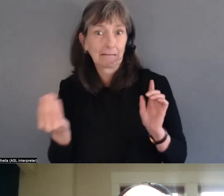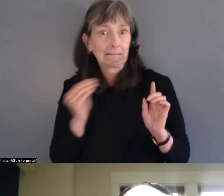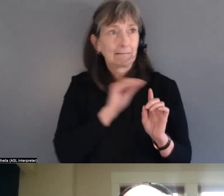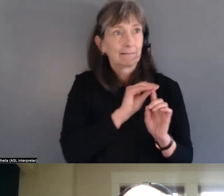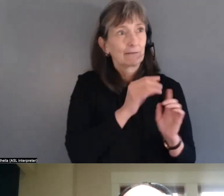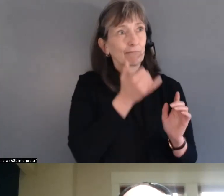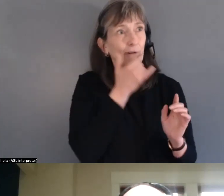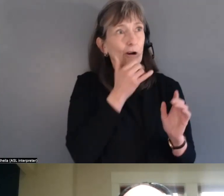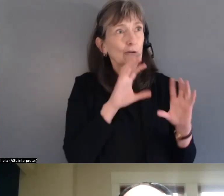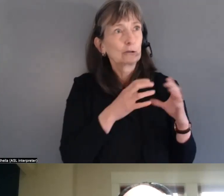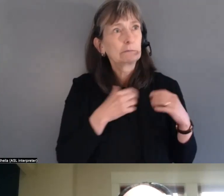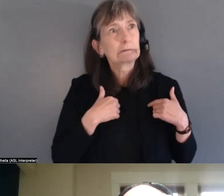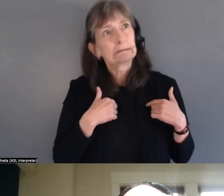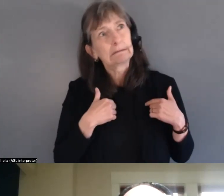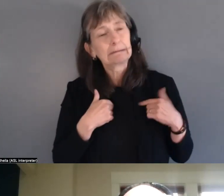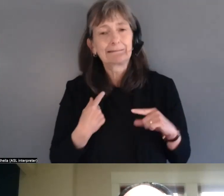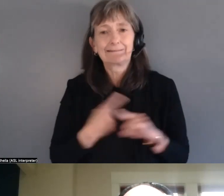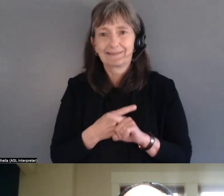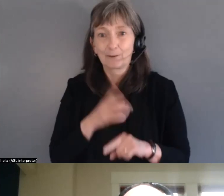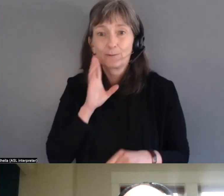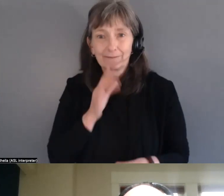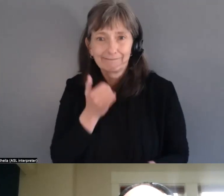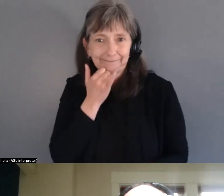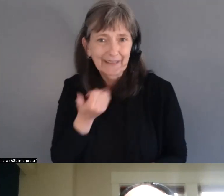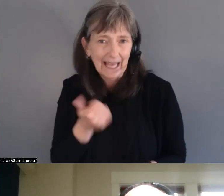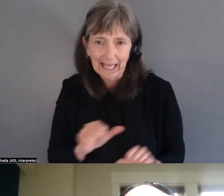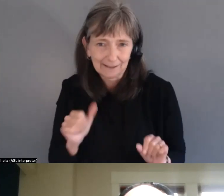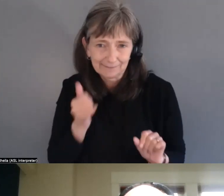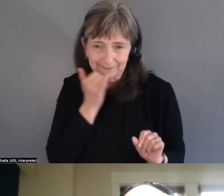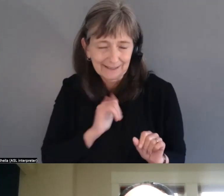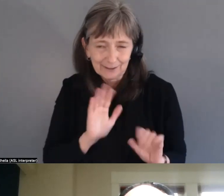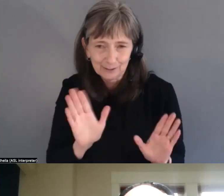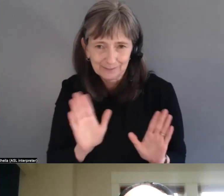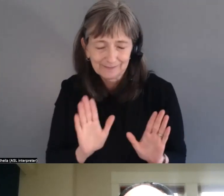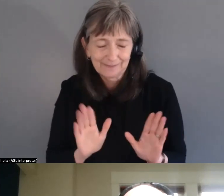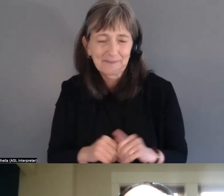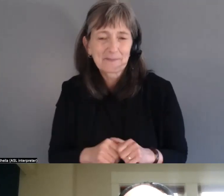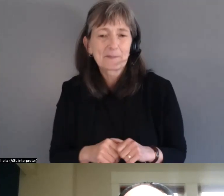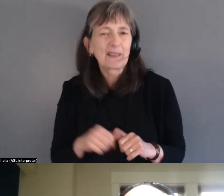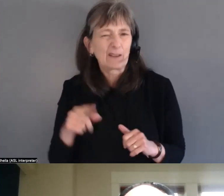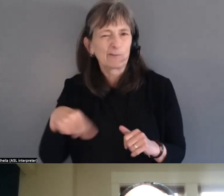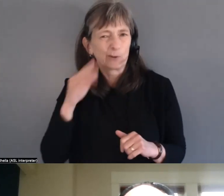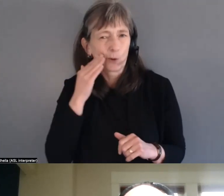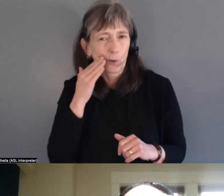selling, unfortunately. Yeah, so please don't do that. I think dip your toe in the water and